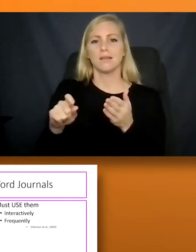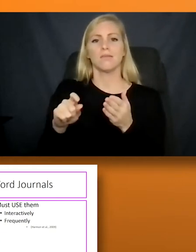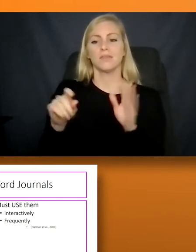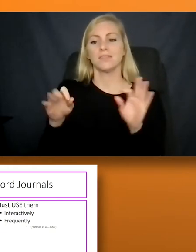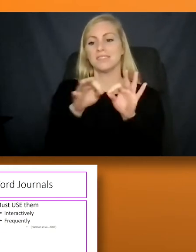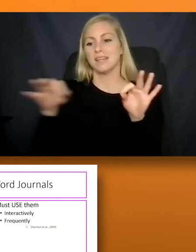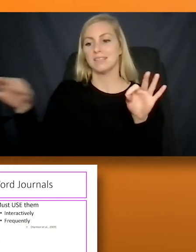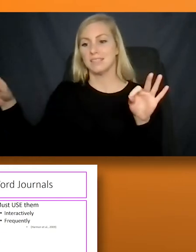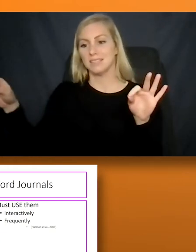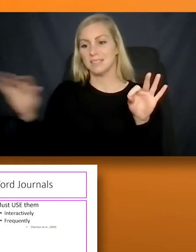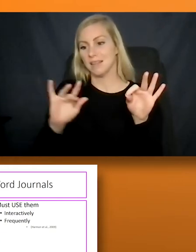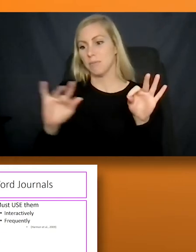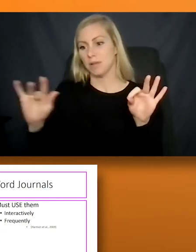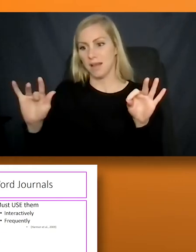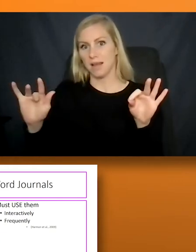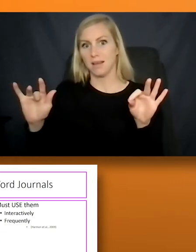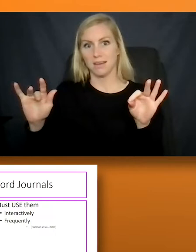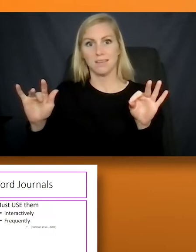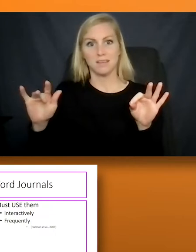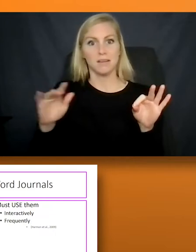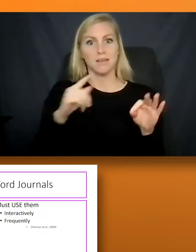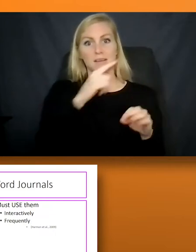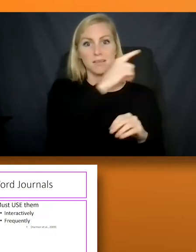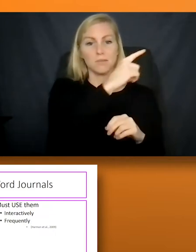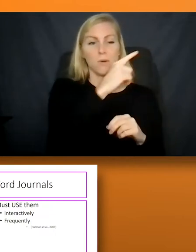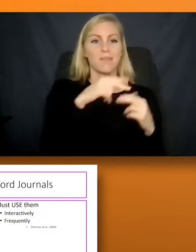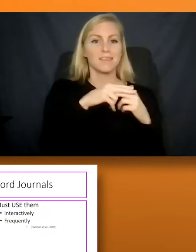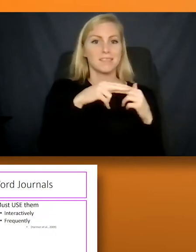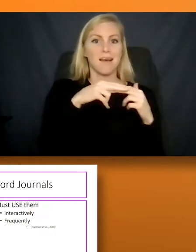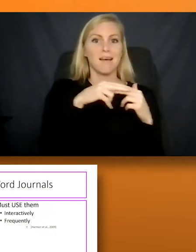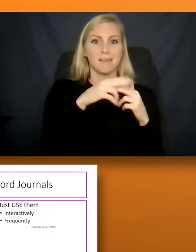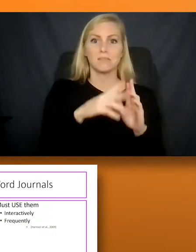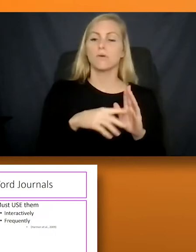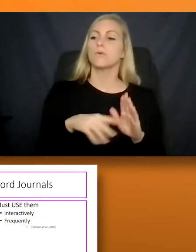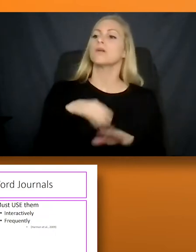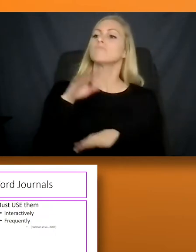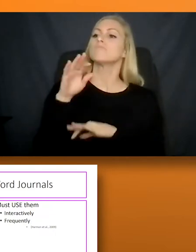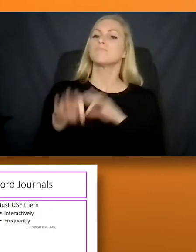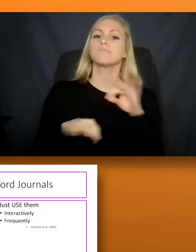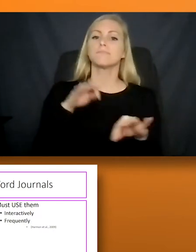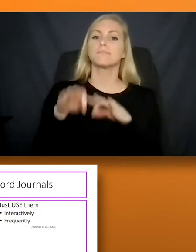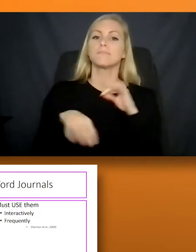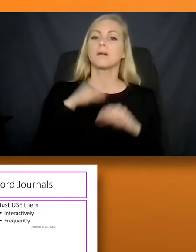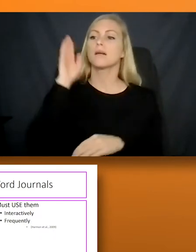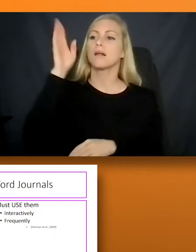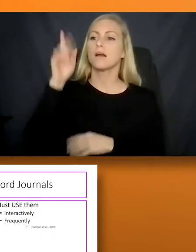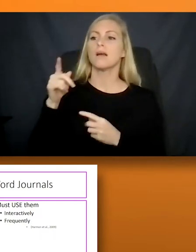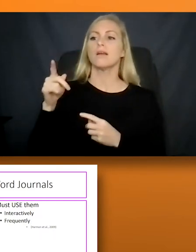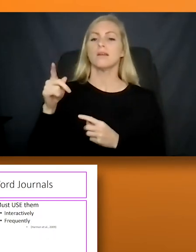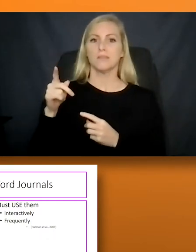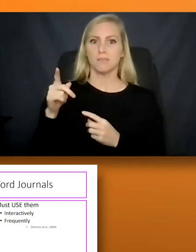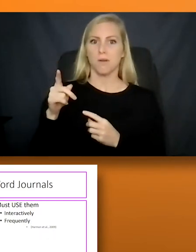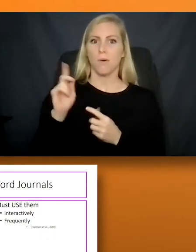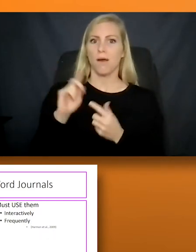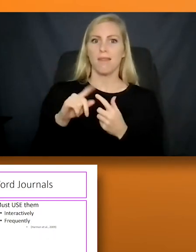And so the students like pay attention to lecture and then they might fill in the blanks, and it's kind of a way to keep-- they're not taking notes as much,